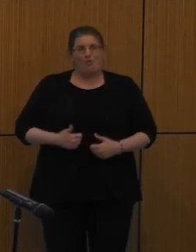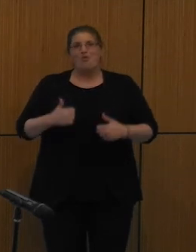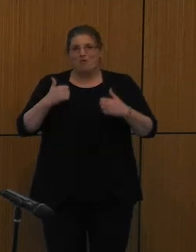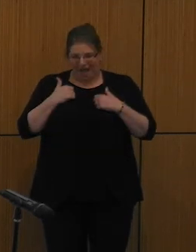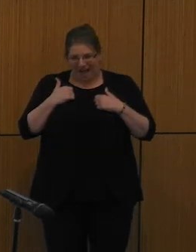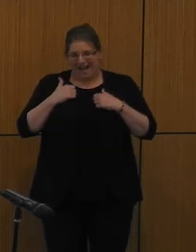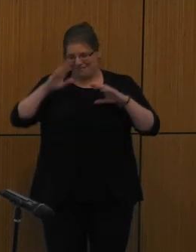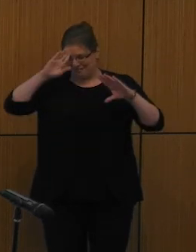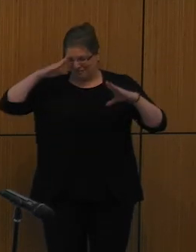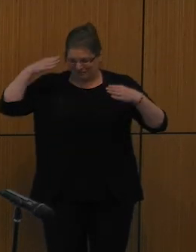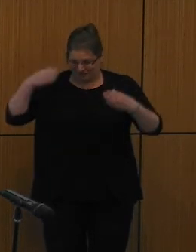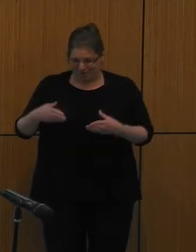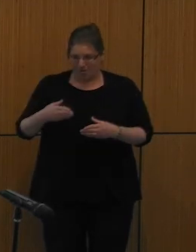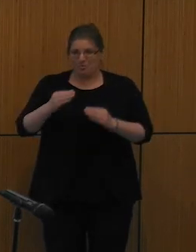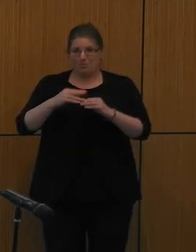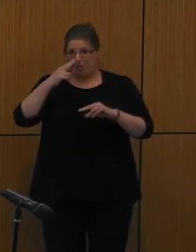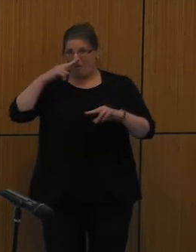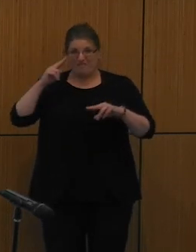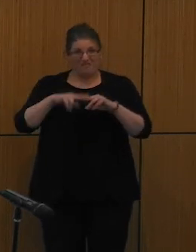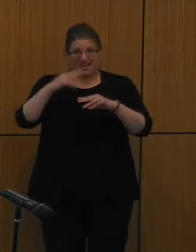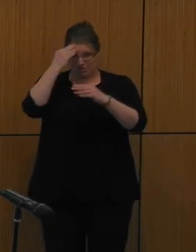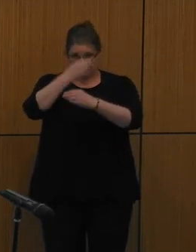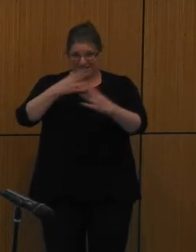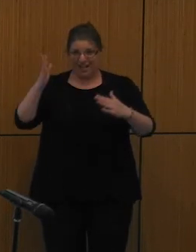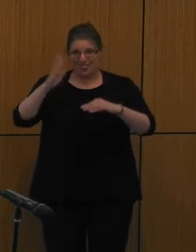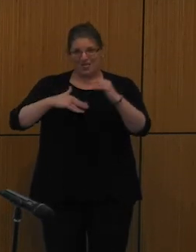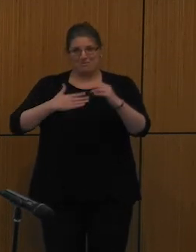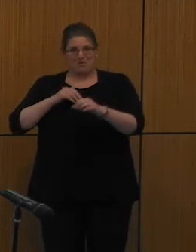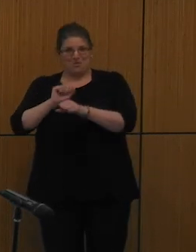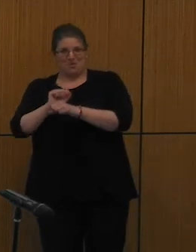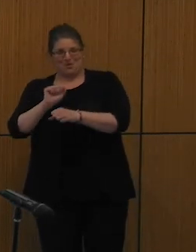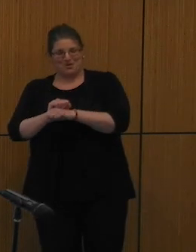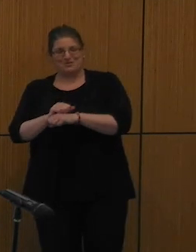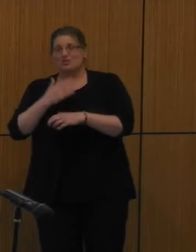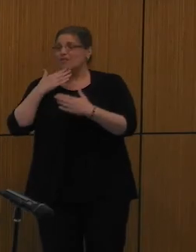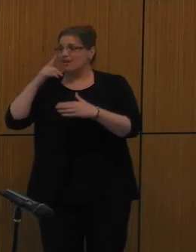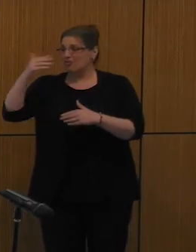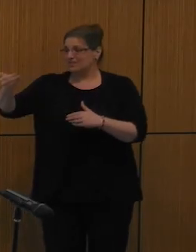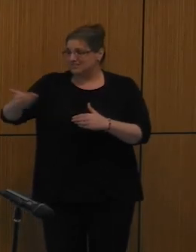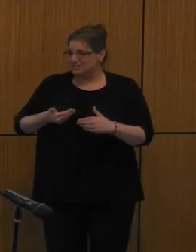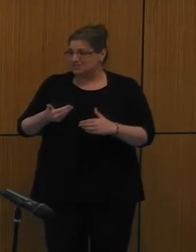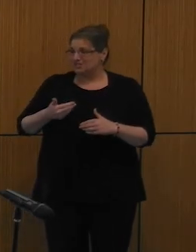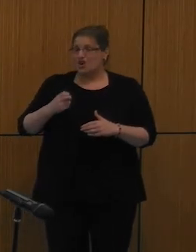than it was to actually do the work for this. So, thank you for the introduction for the nervous system. Today we're going to talk about